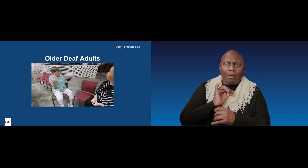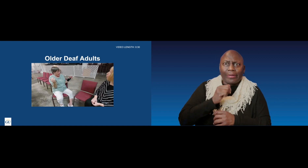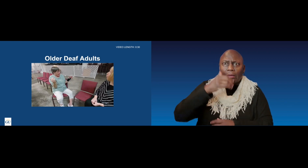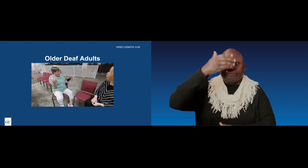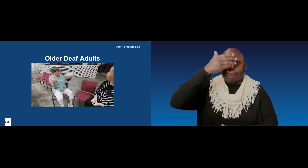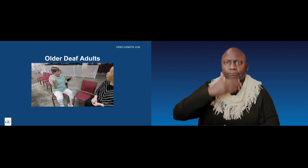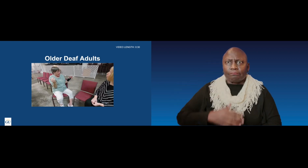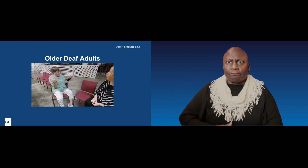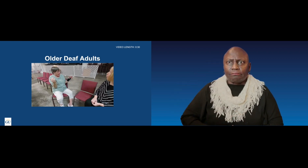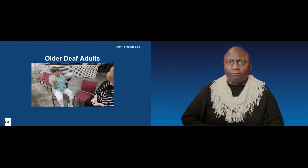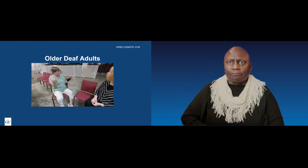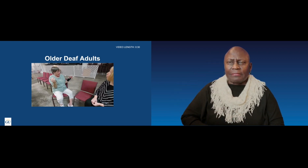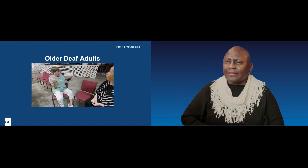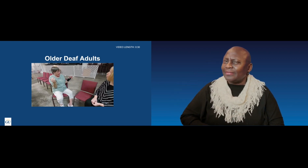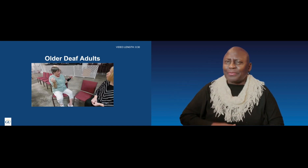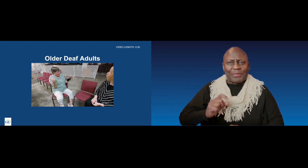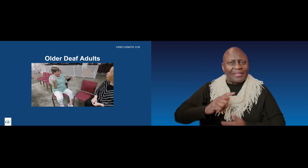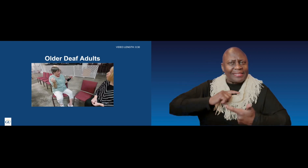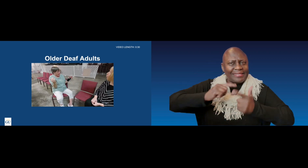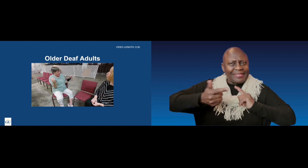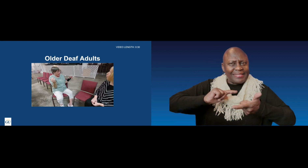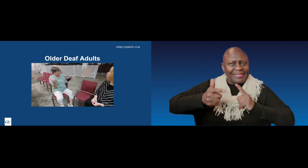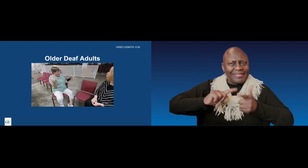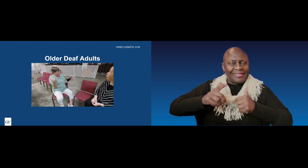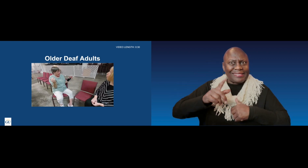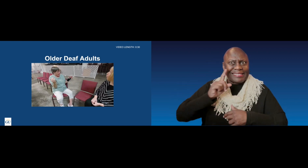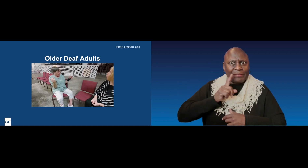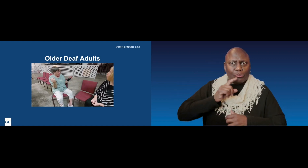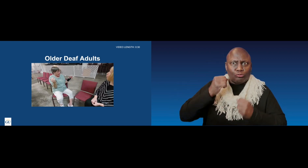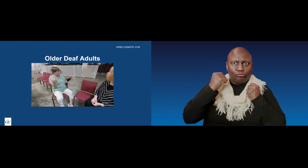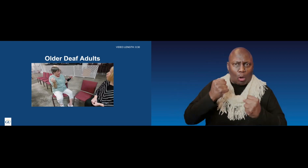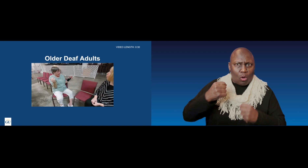making facial expressions rather than maintaining a stoic look.